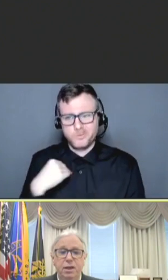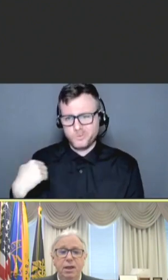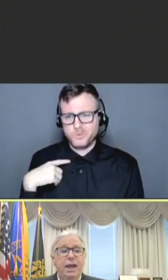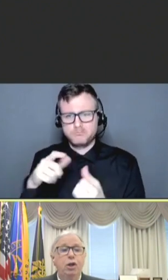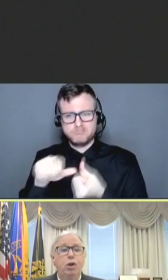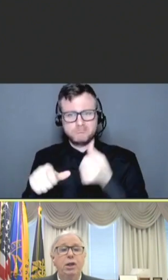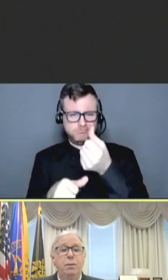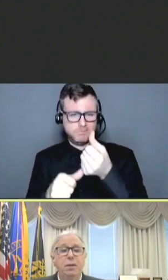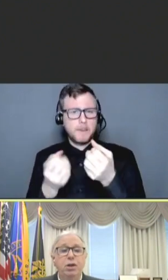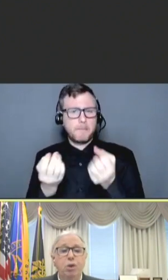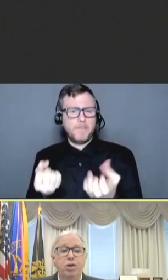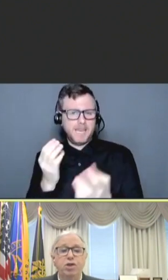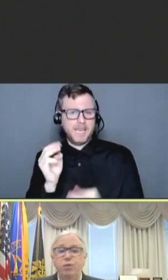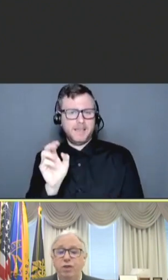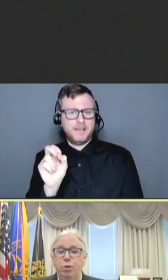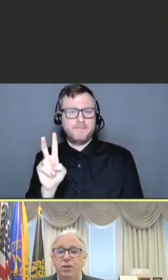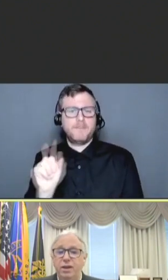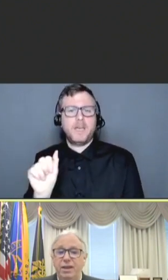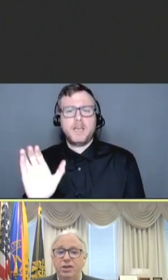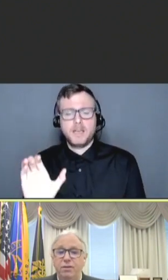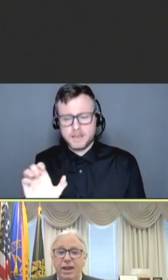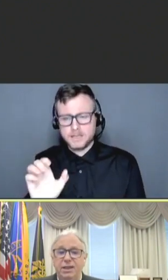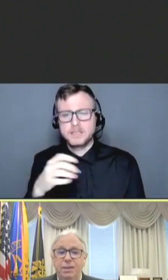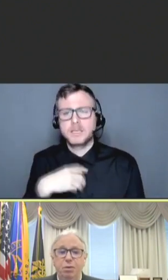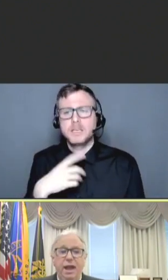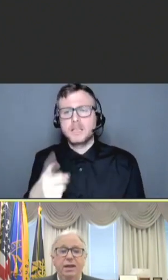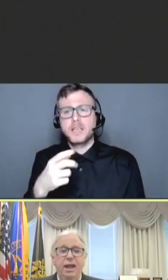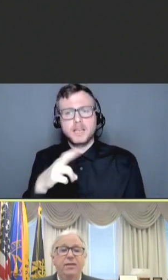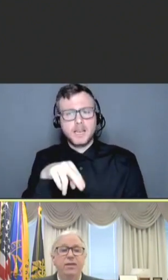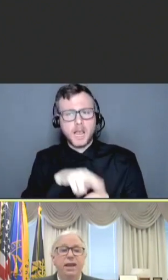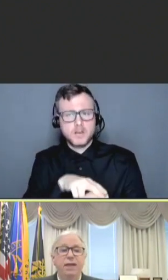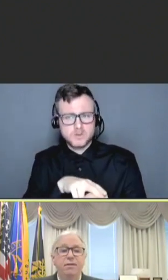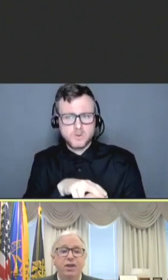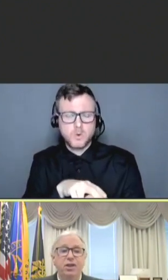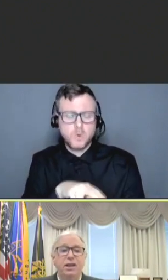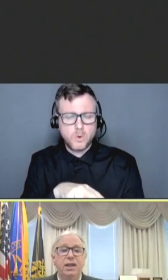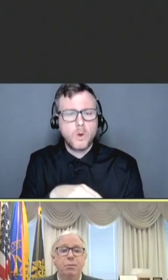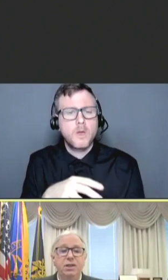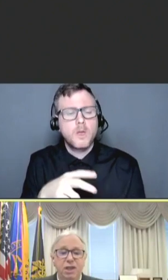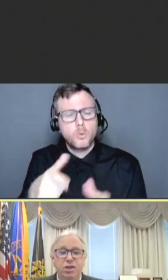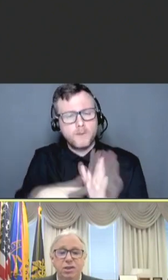including the midcourse review of the national vaccine plan in innovation and immunization